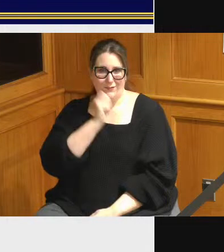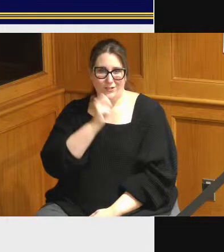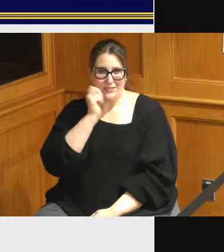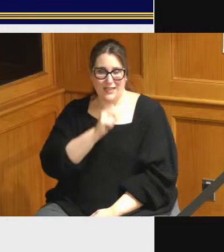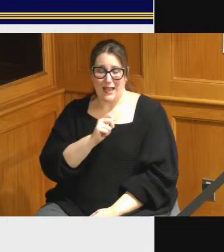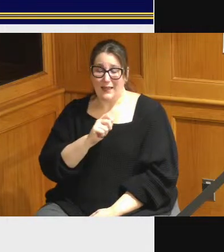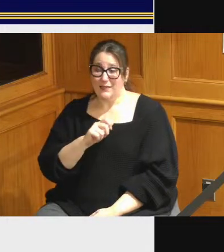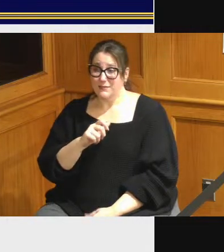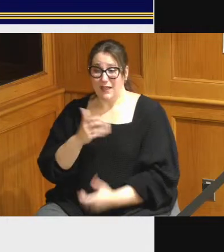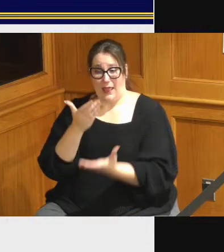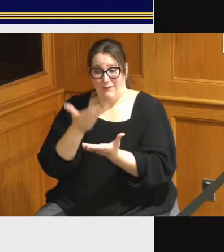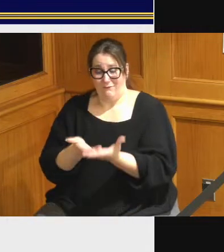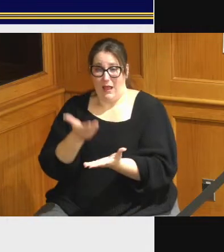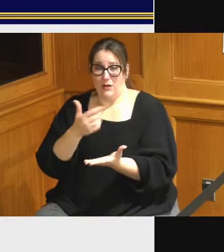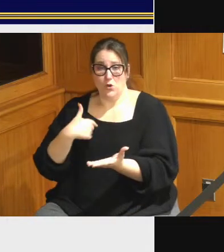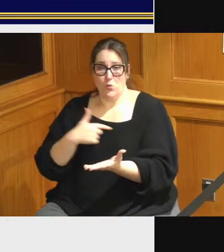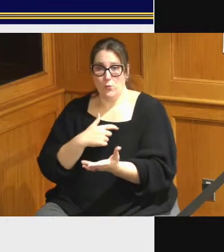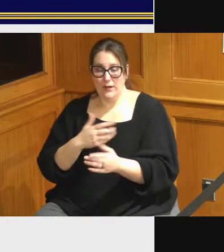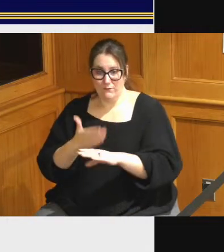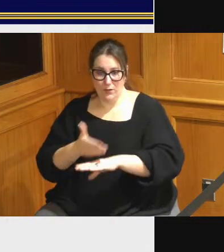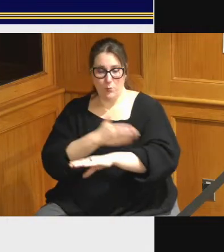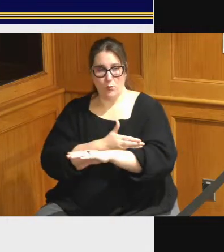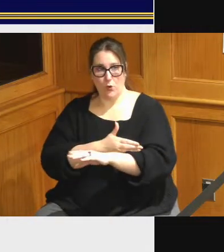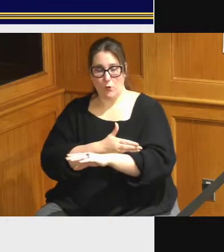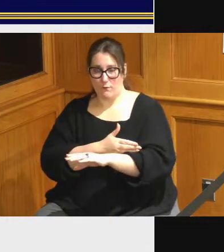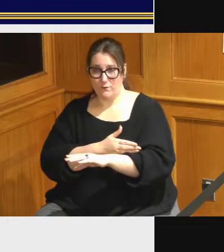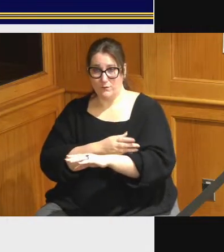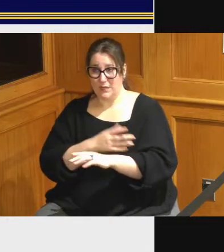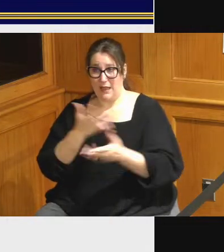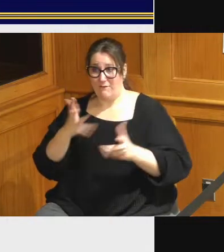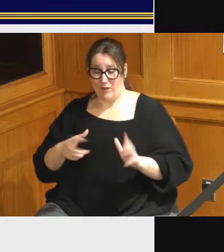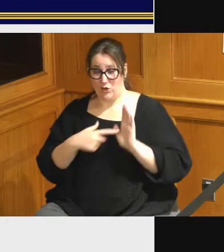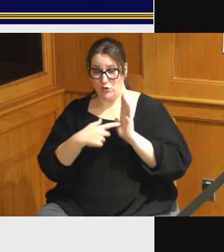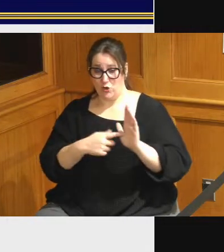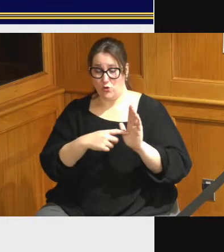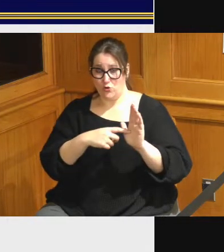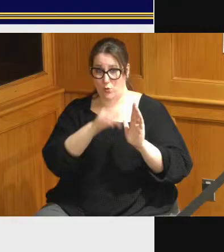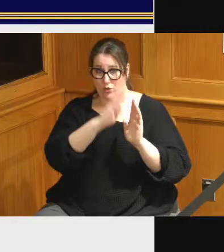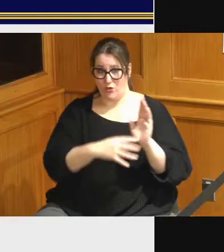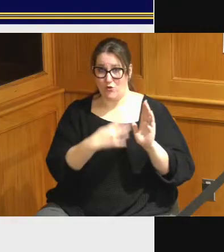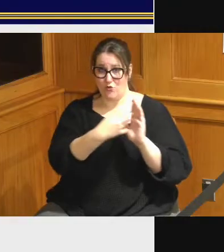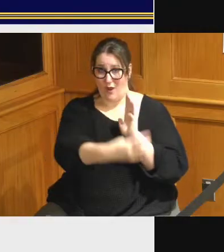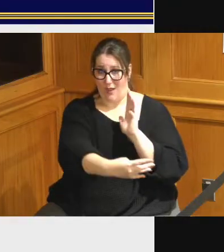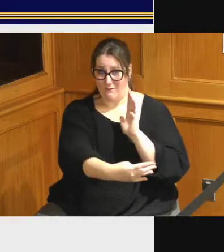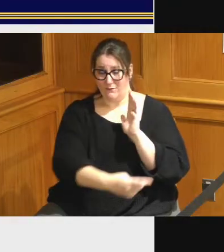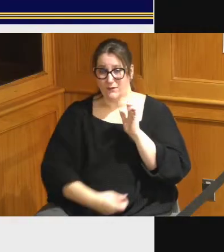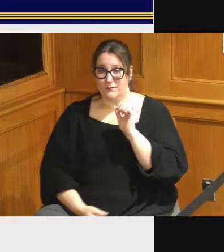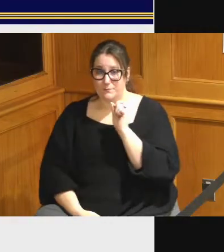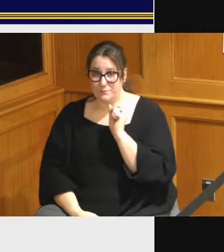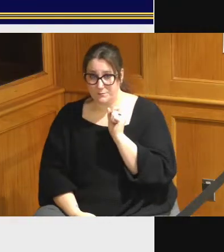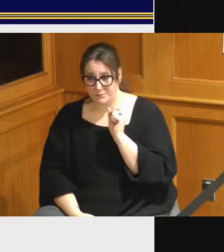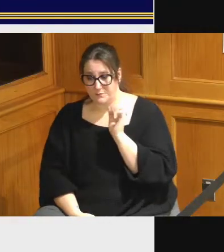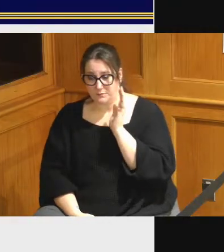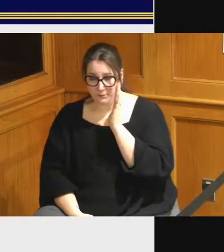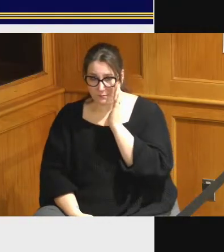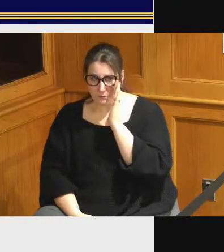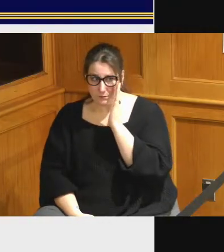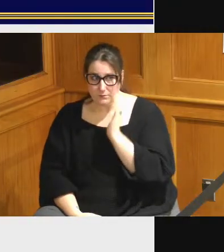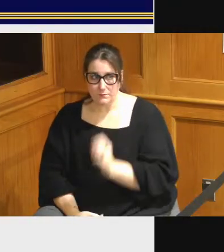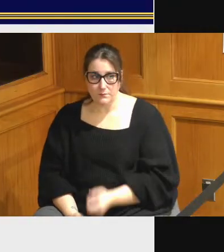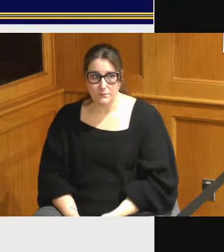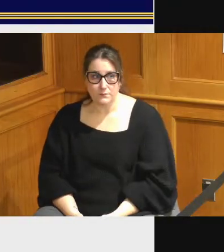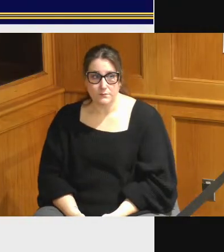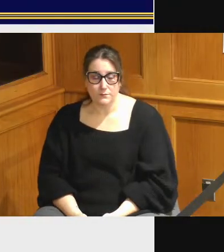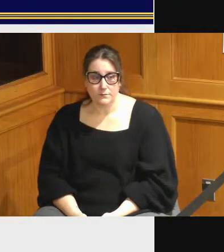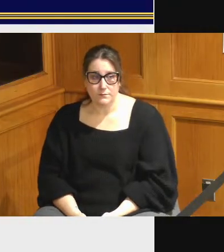improvements as I just pointed out on this this you know forced overtime situation so that we can